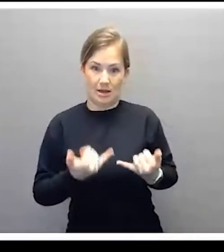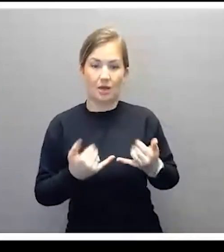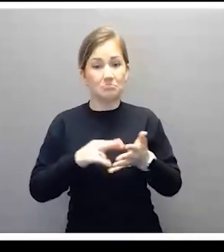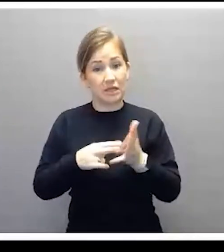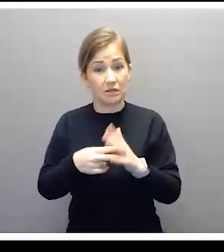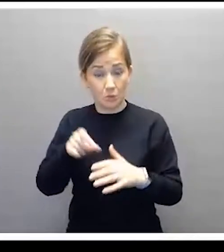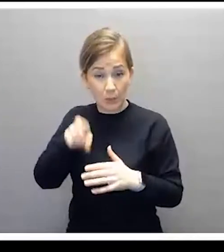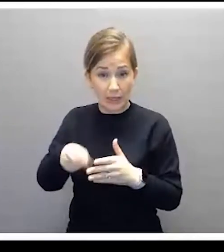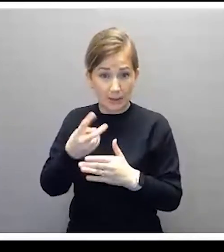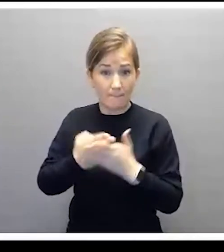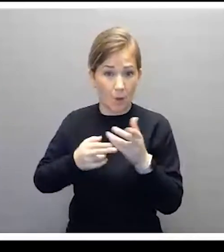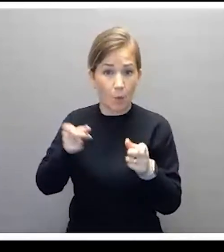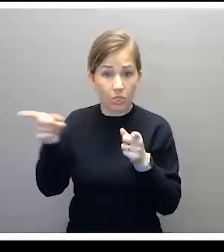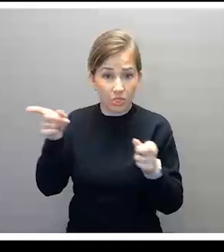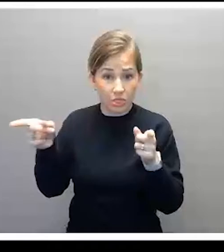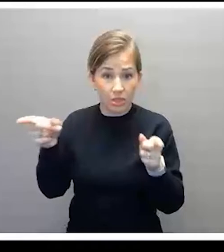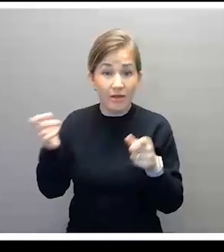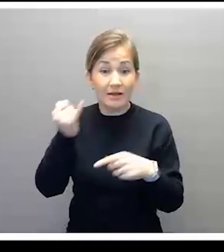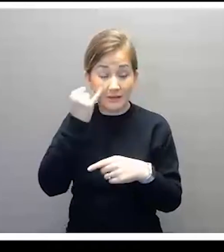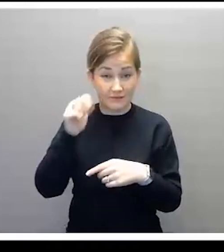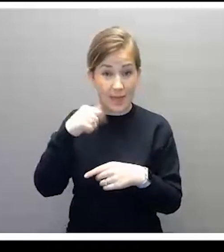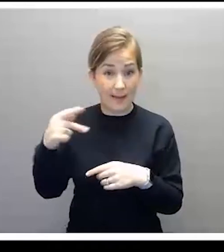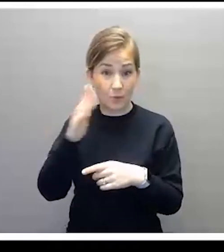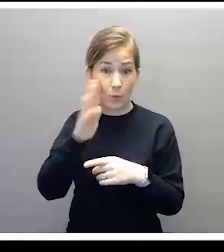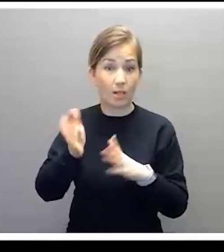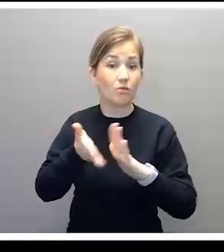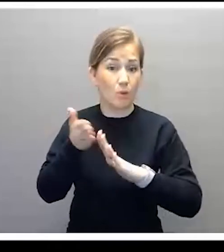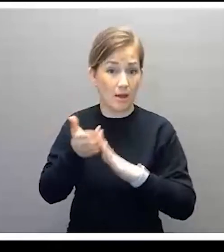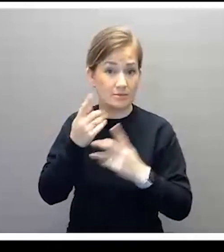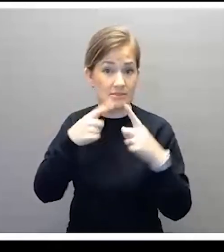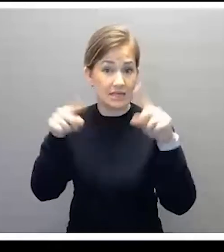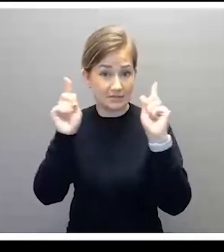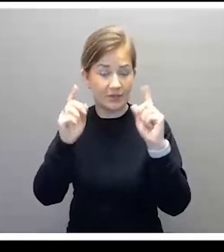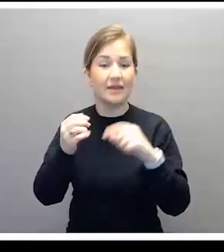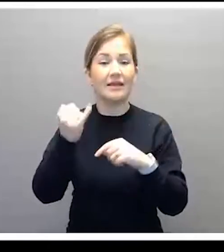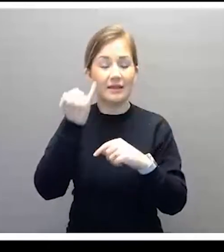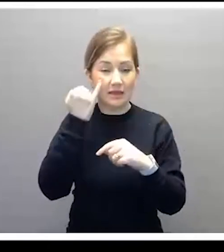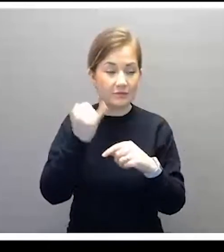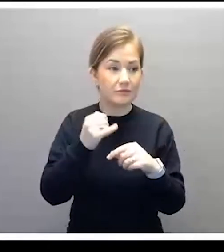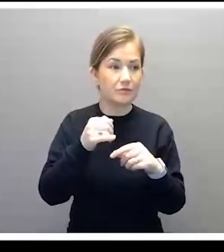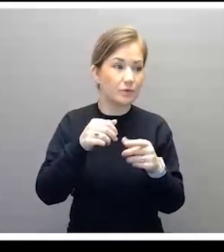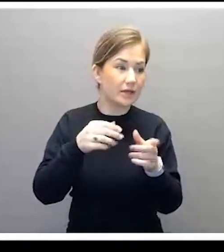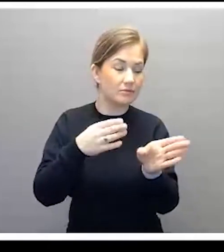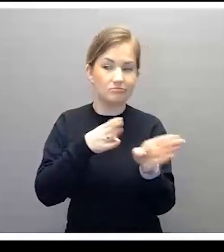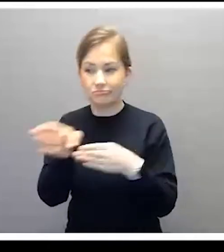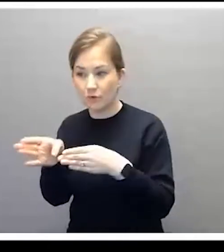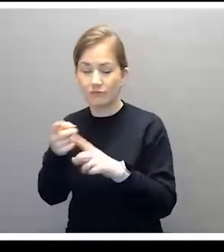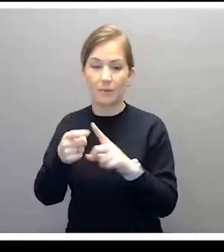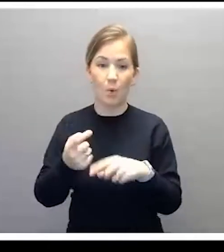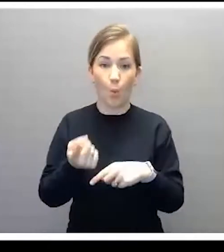So you need both if your app's is gonna run. And if you're moving from one AZ to the other